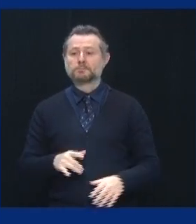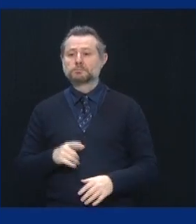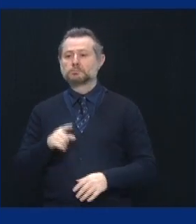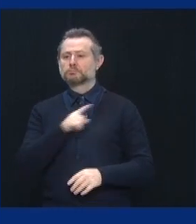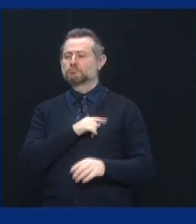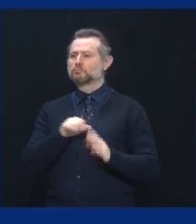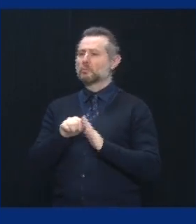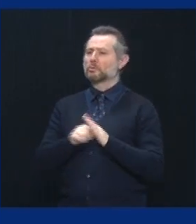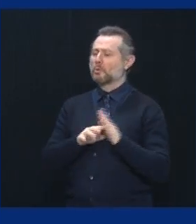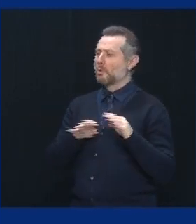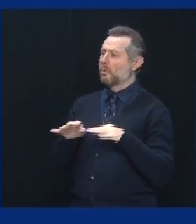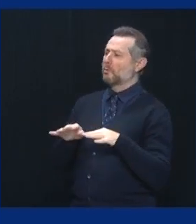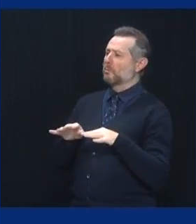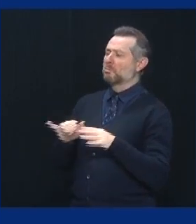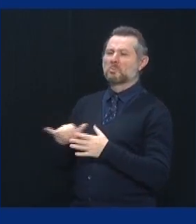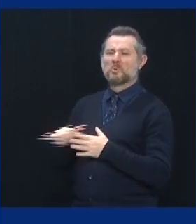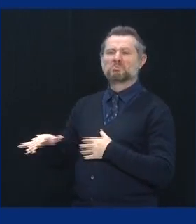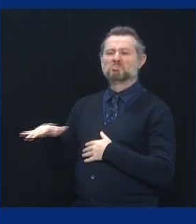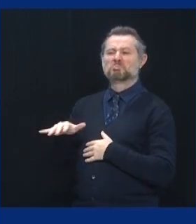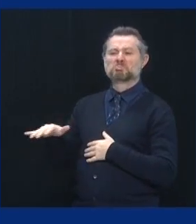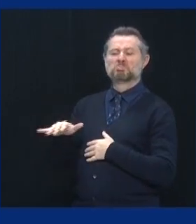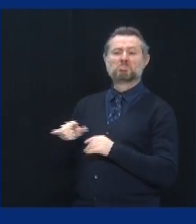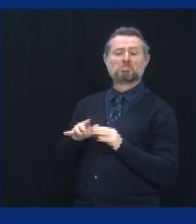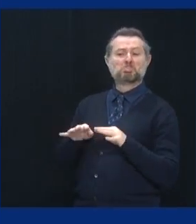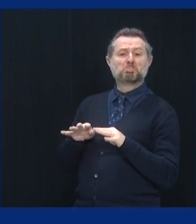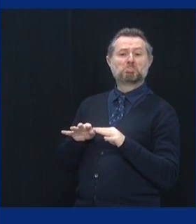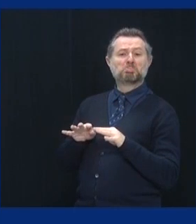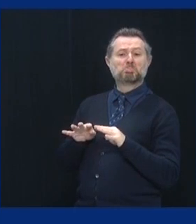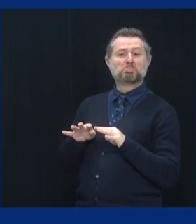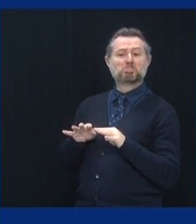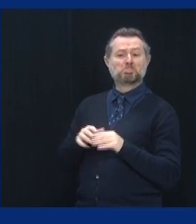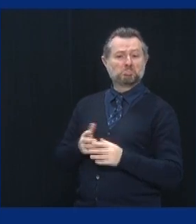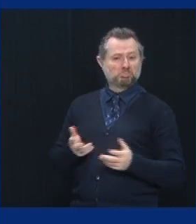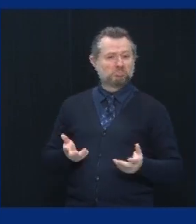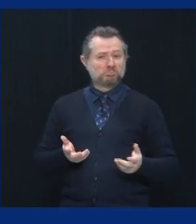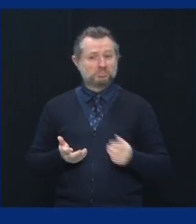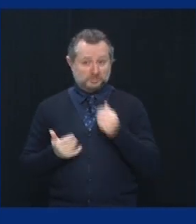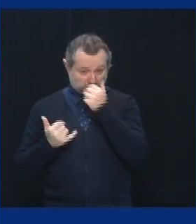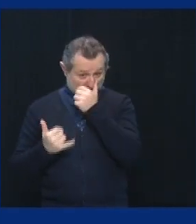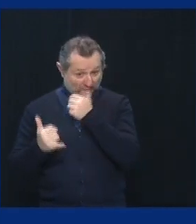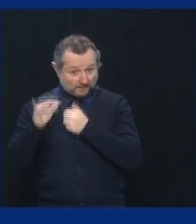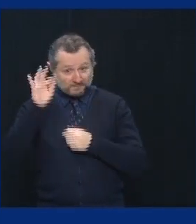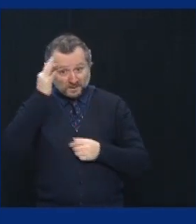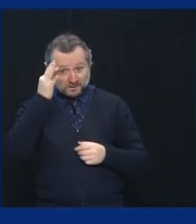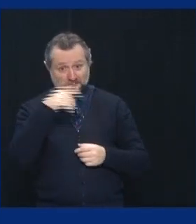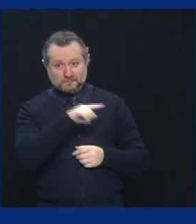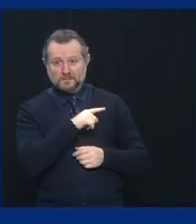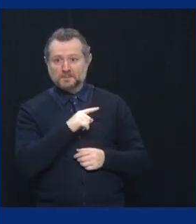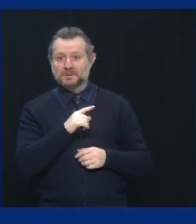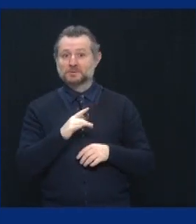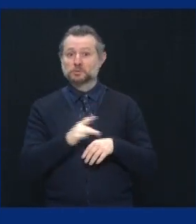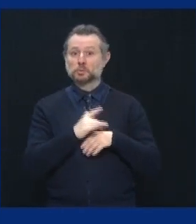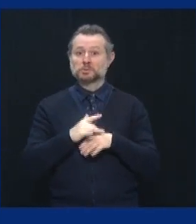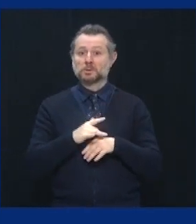WE HAD NO NOTICE. HUNDREDS OF CASES. WE HAD MORE PAIN IN THIS STATE